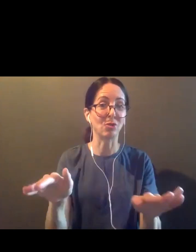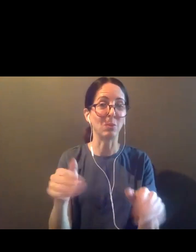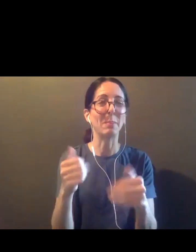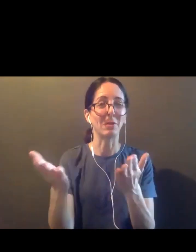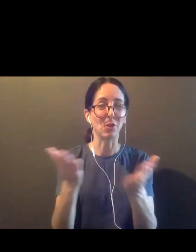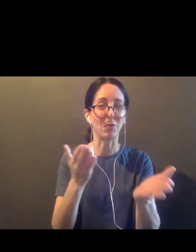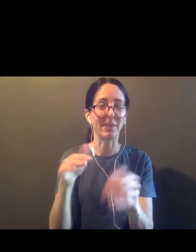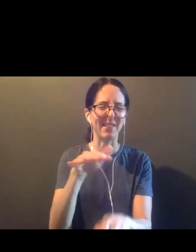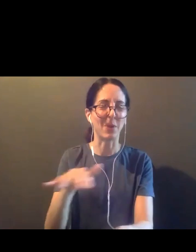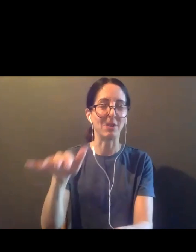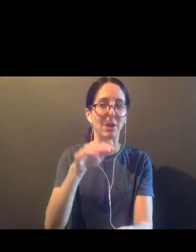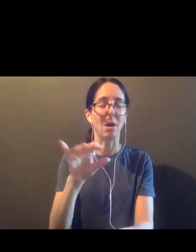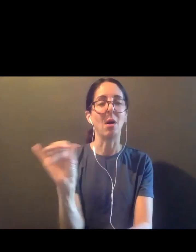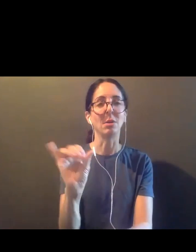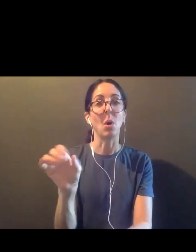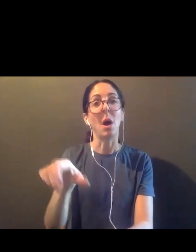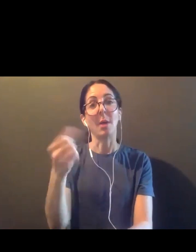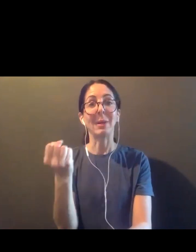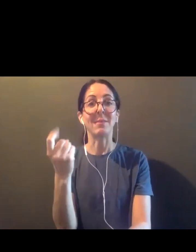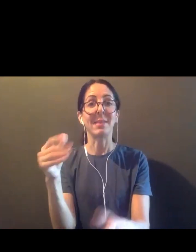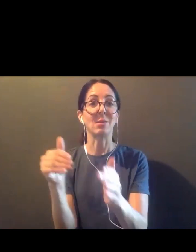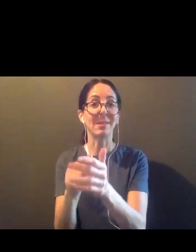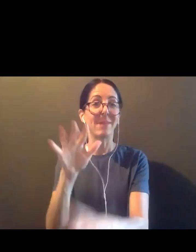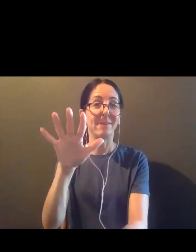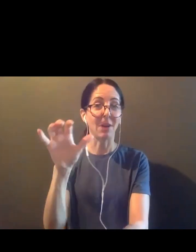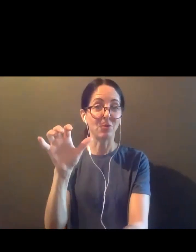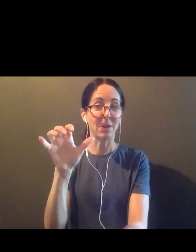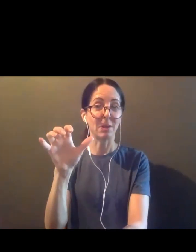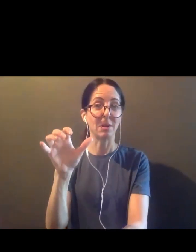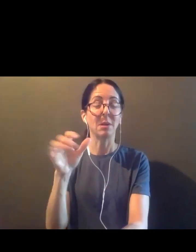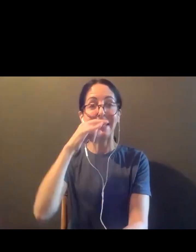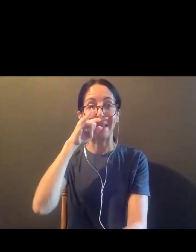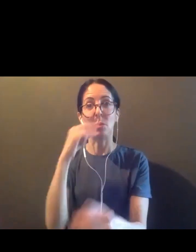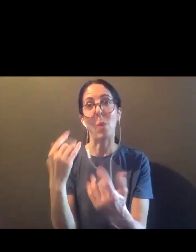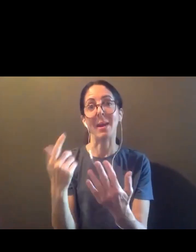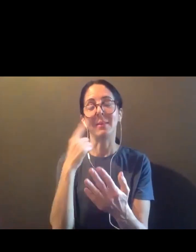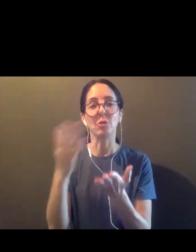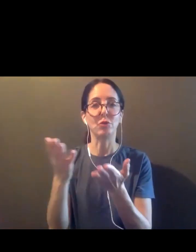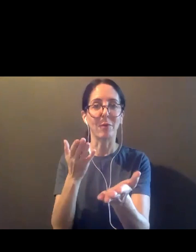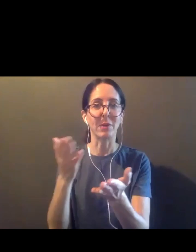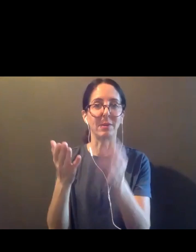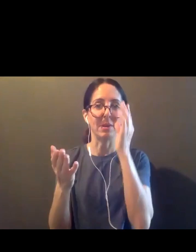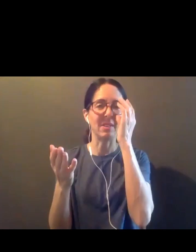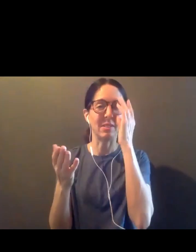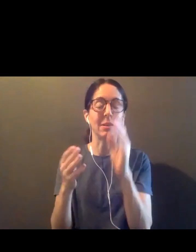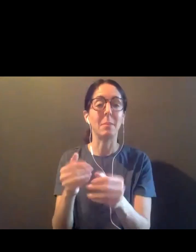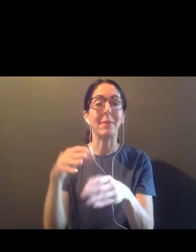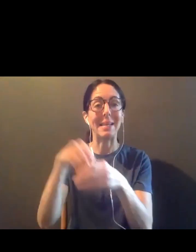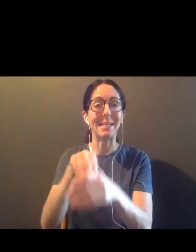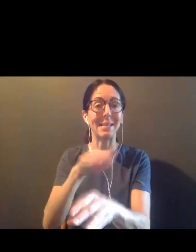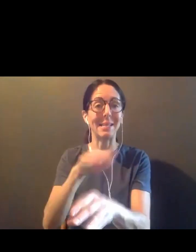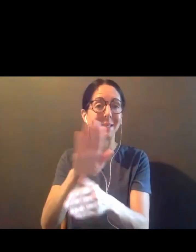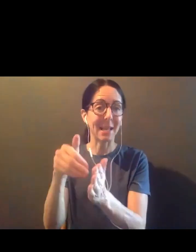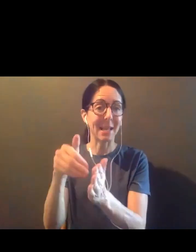we have an additional 11,500 waiting for services provided in center, at school, and licensed